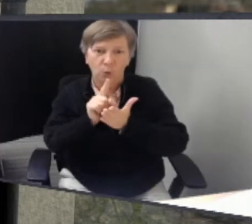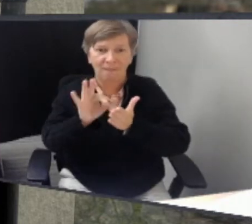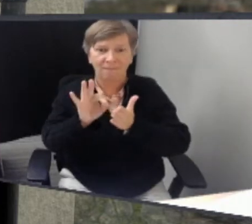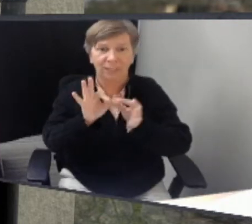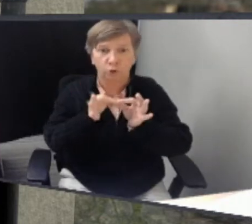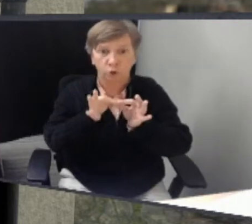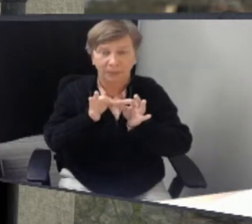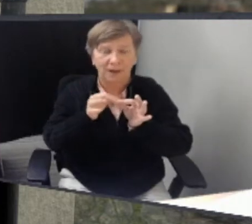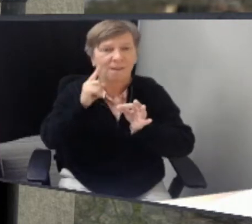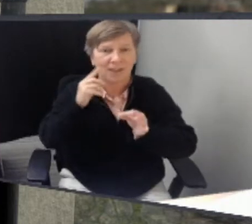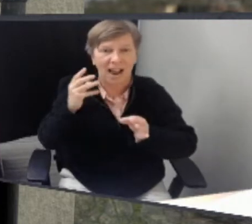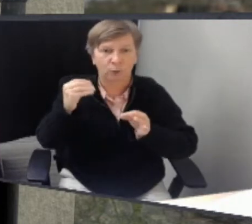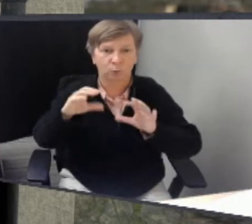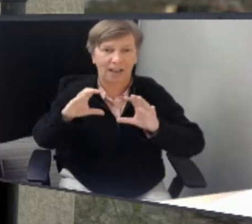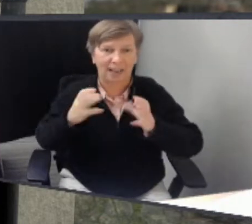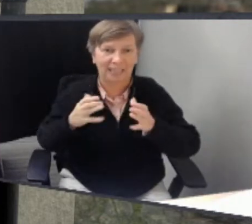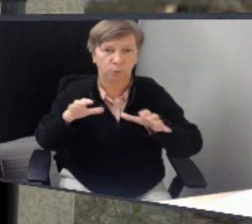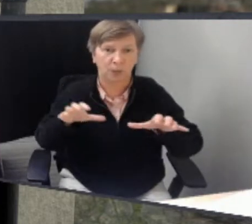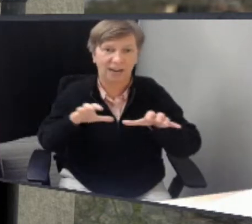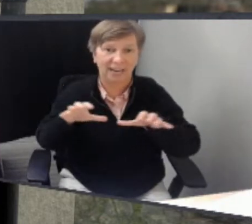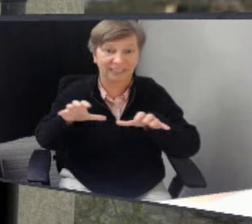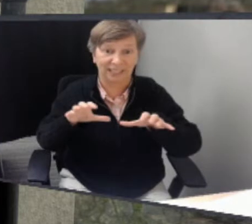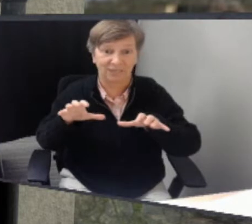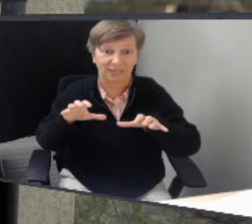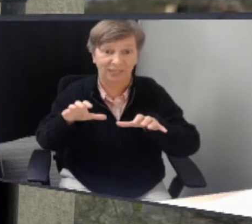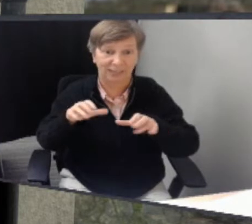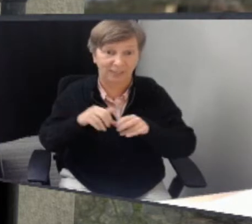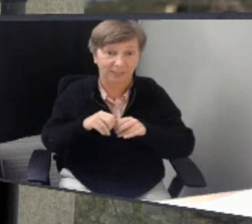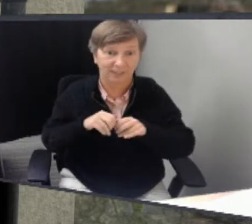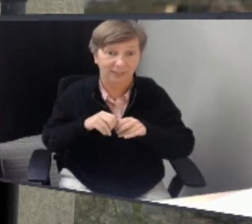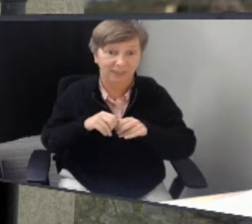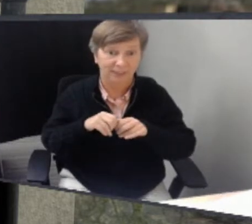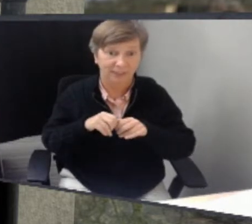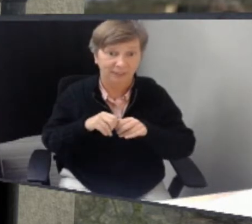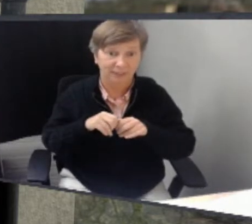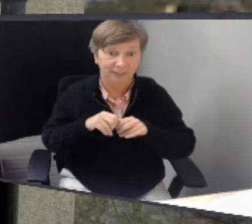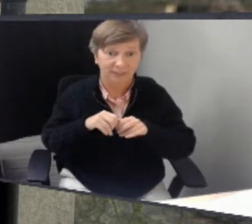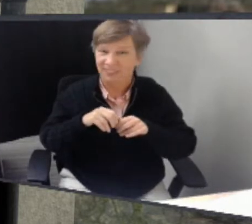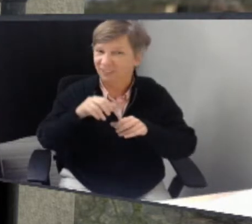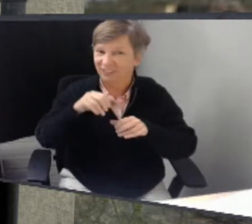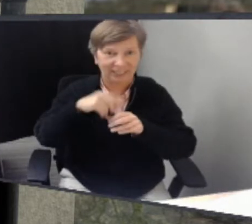another 35,000 hours of interpreting that were provided outside of the classroom for other